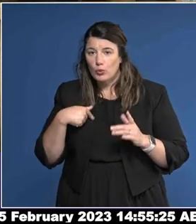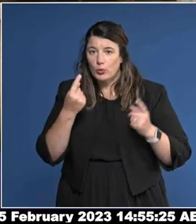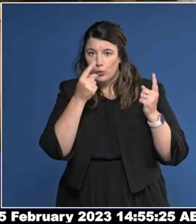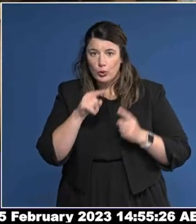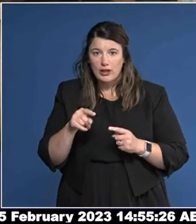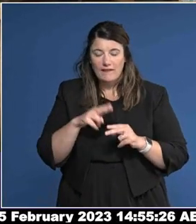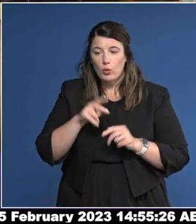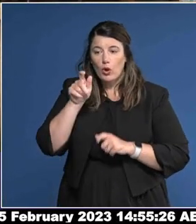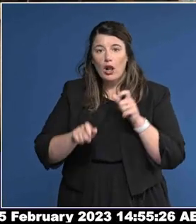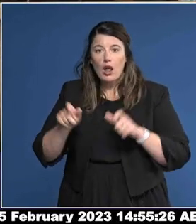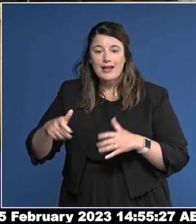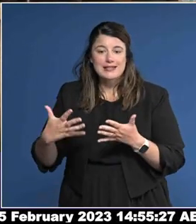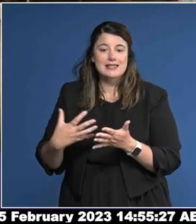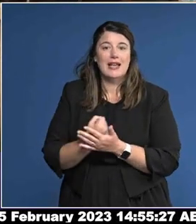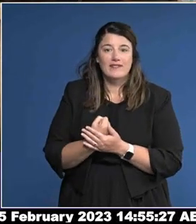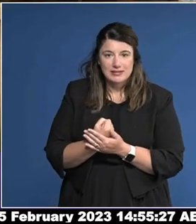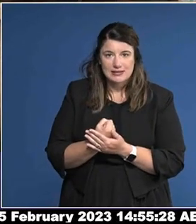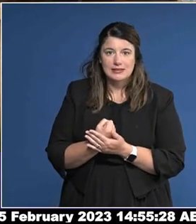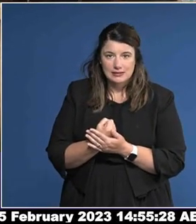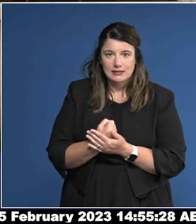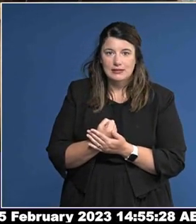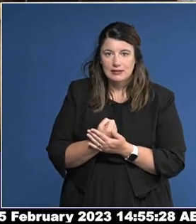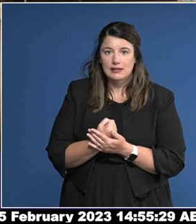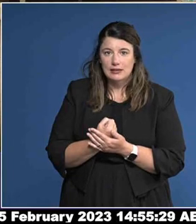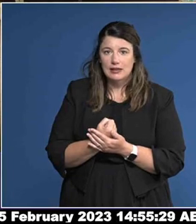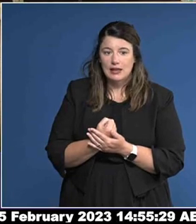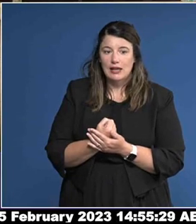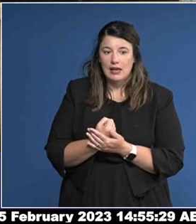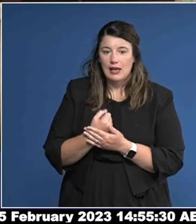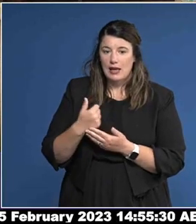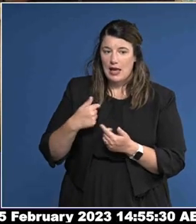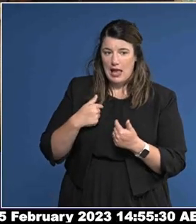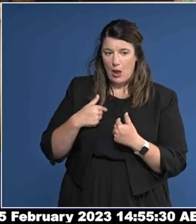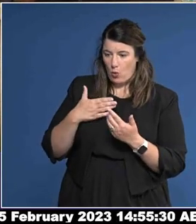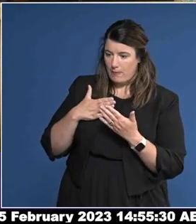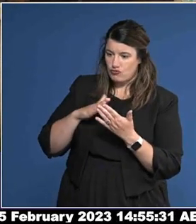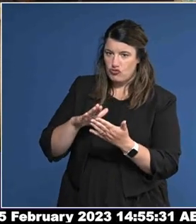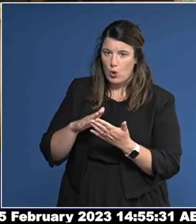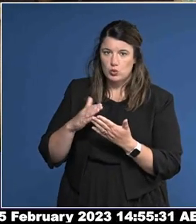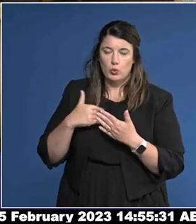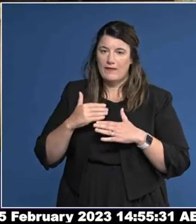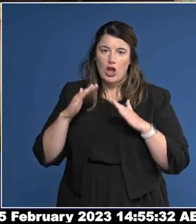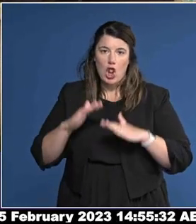safety, our approach to risk management - we have a low tolerance of risks in relation to